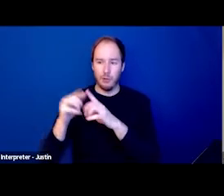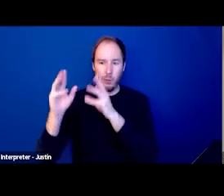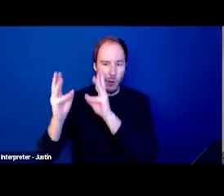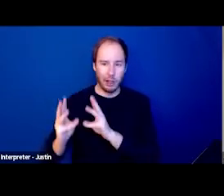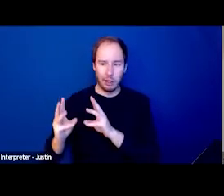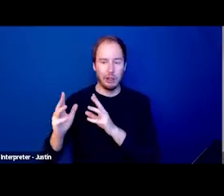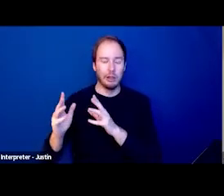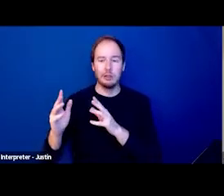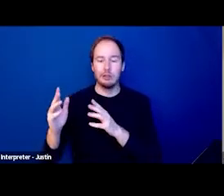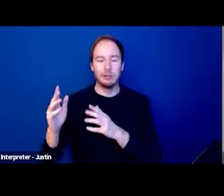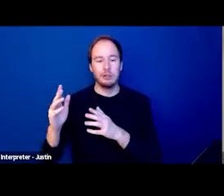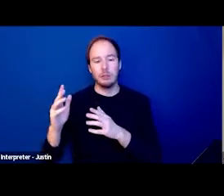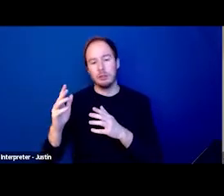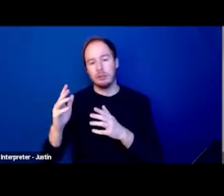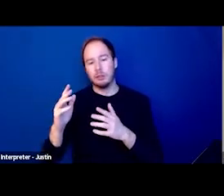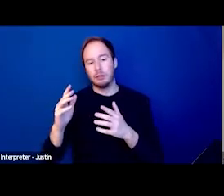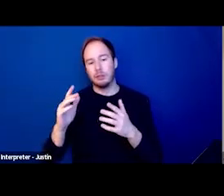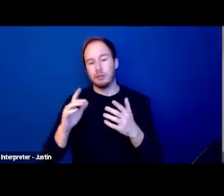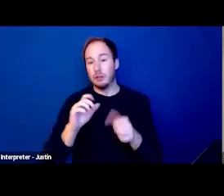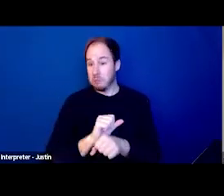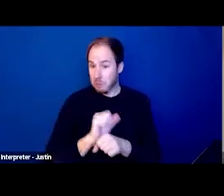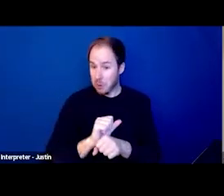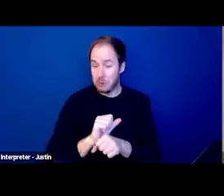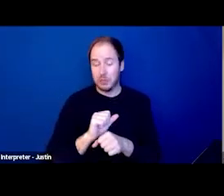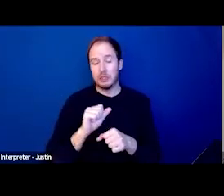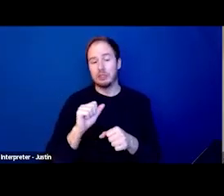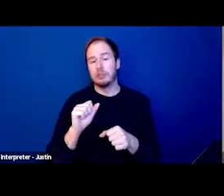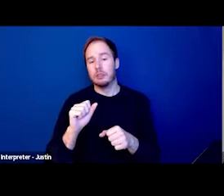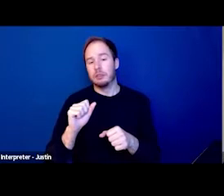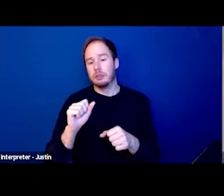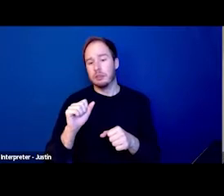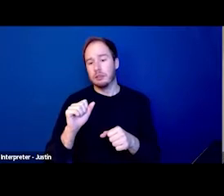We also see employment, we see financial support,